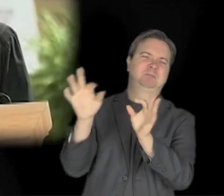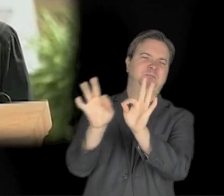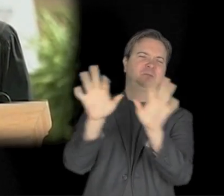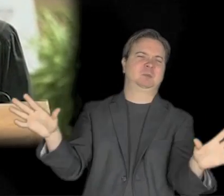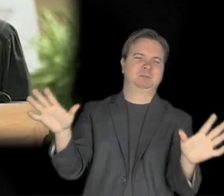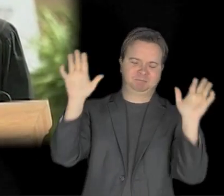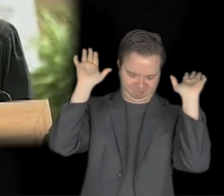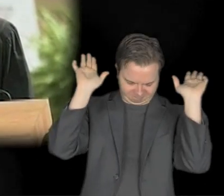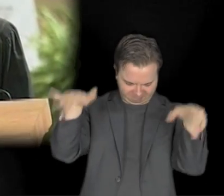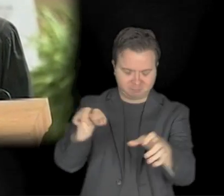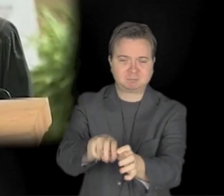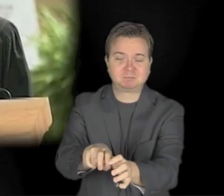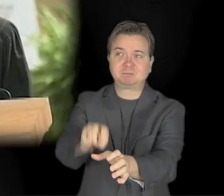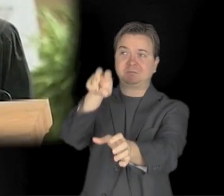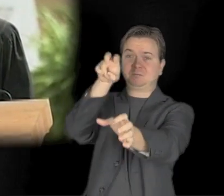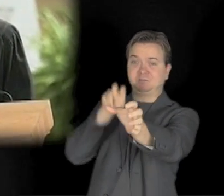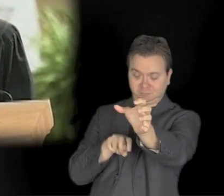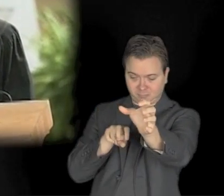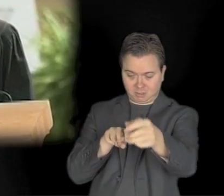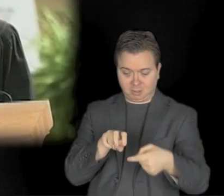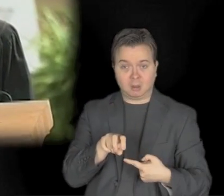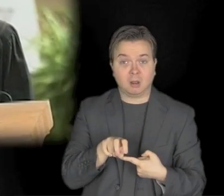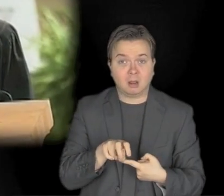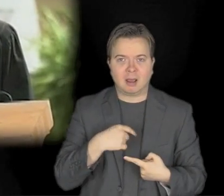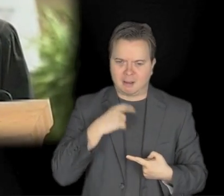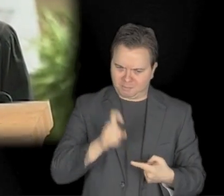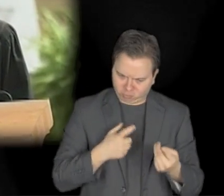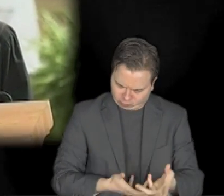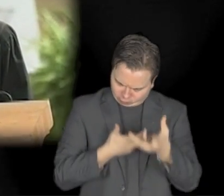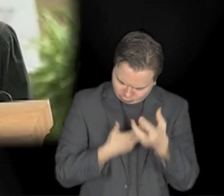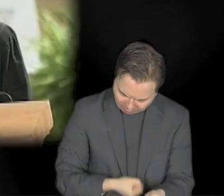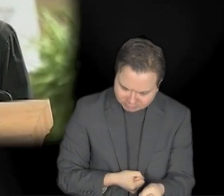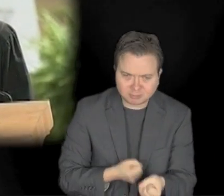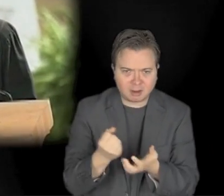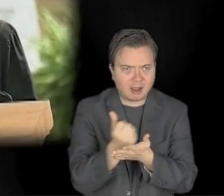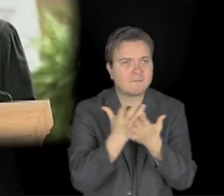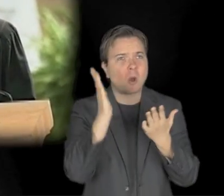So I decided to drop out and trust that it would all work out OK.